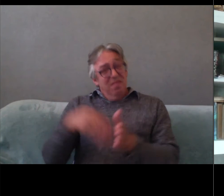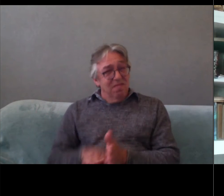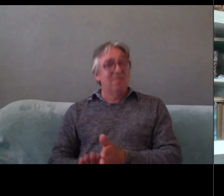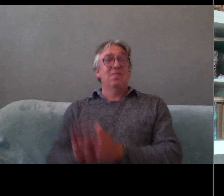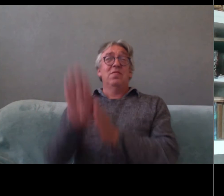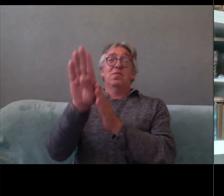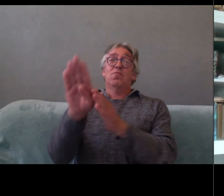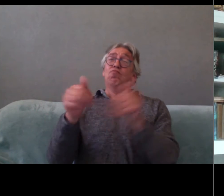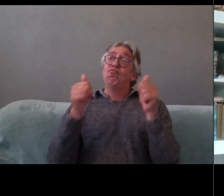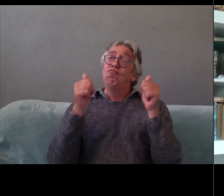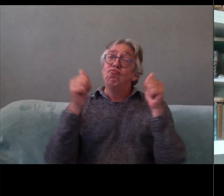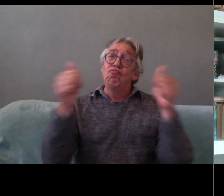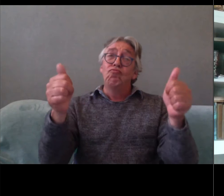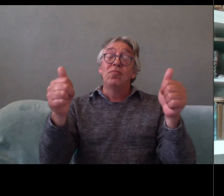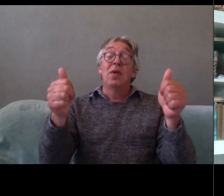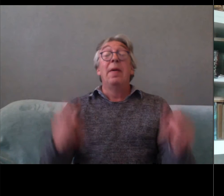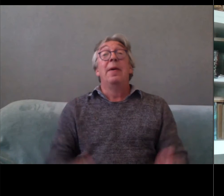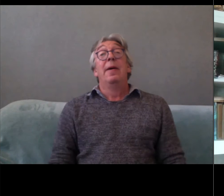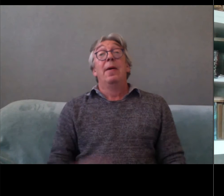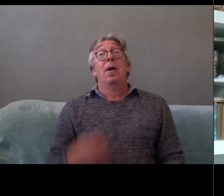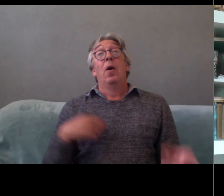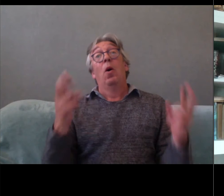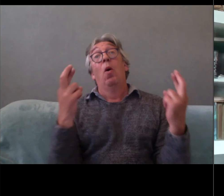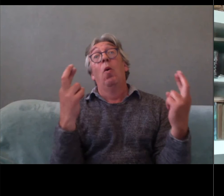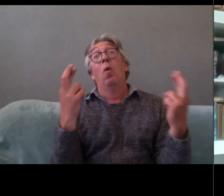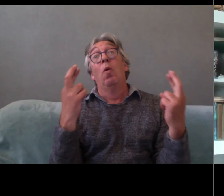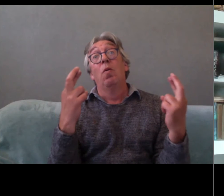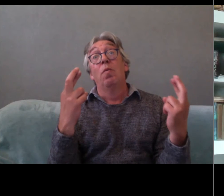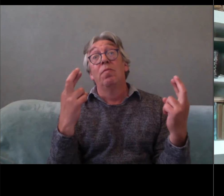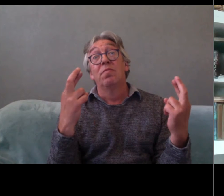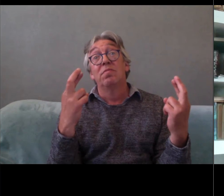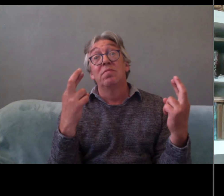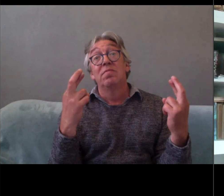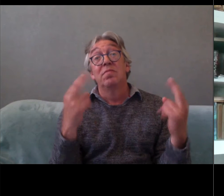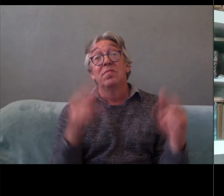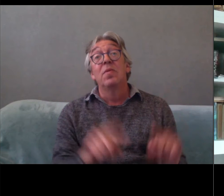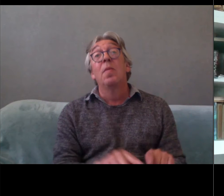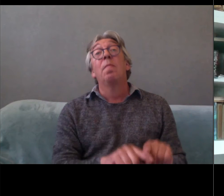but at the same time the main idea of government in other countries,